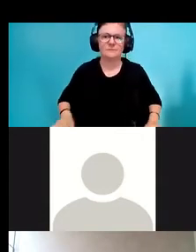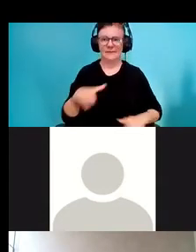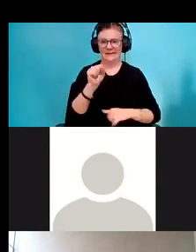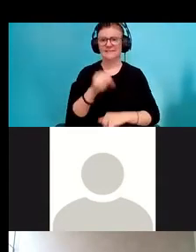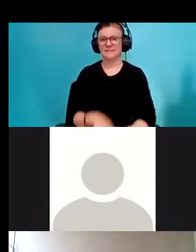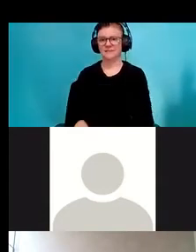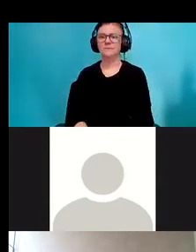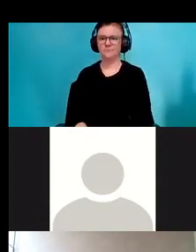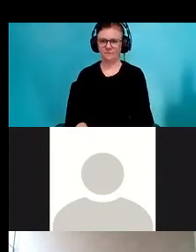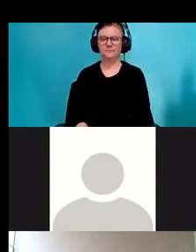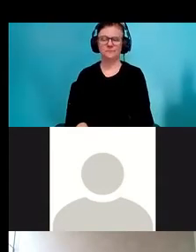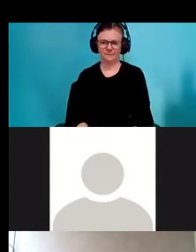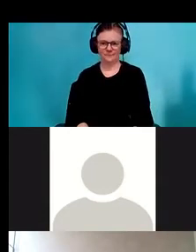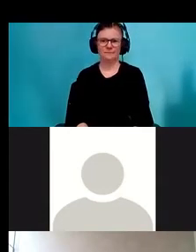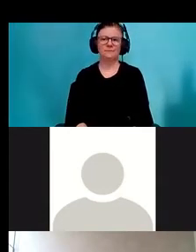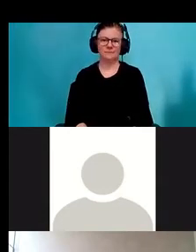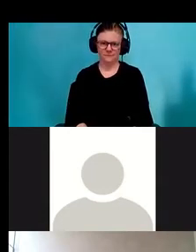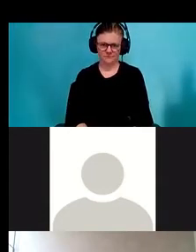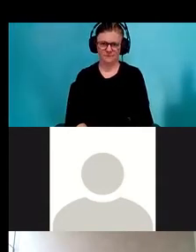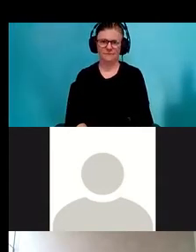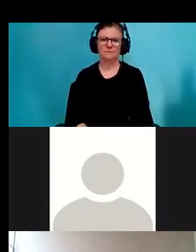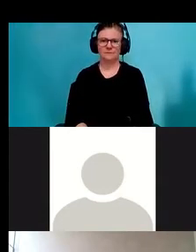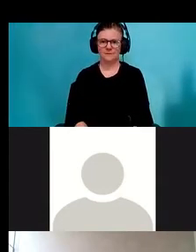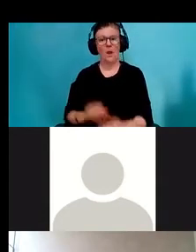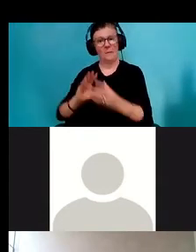It's an outcome that is backed by actual data."